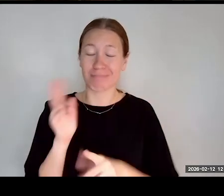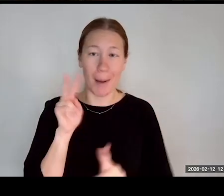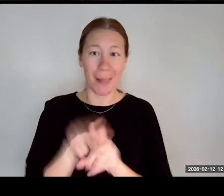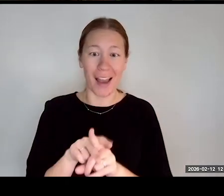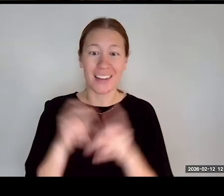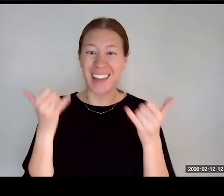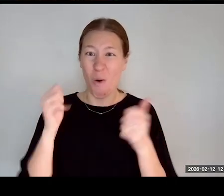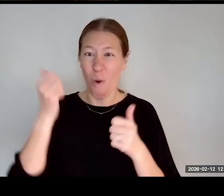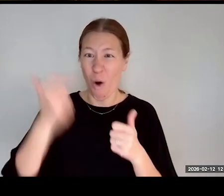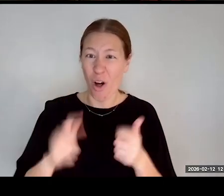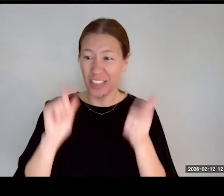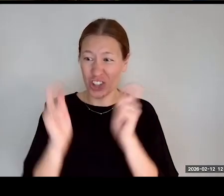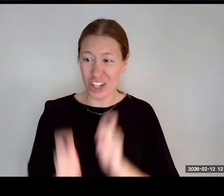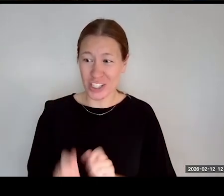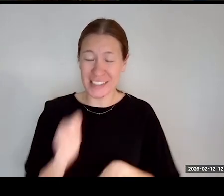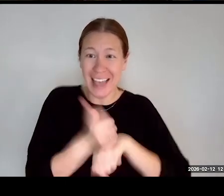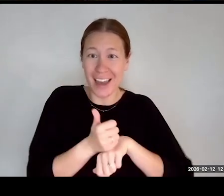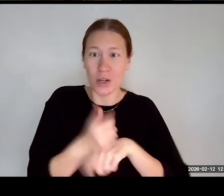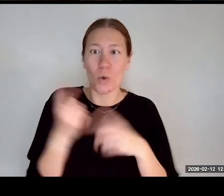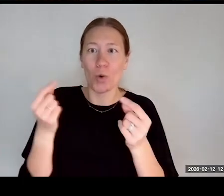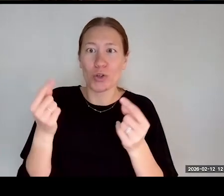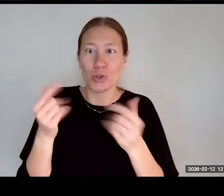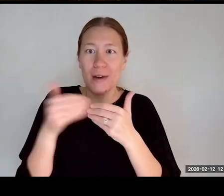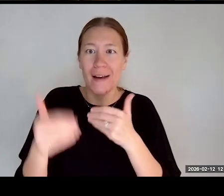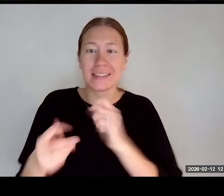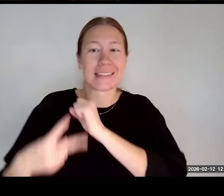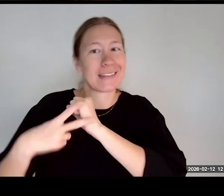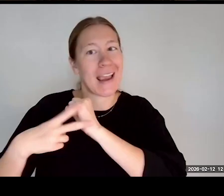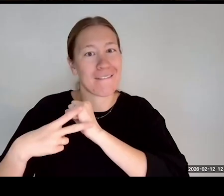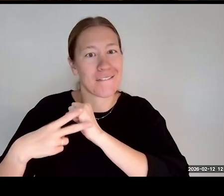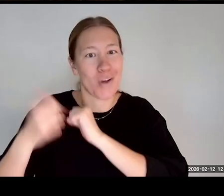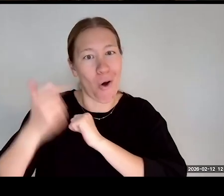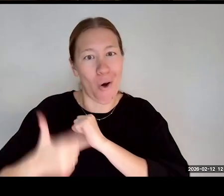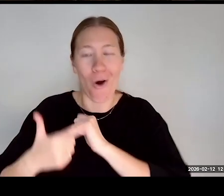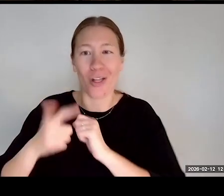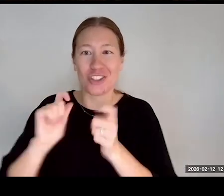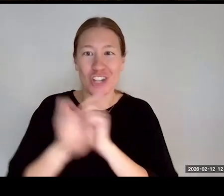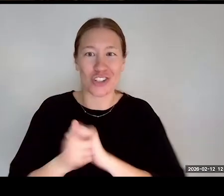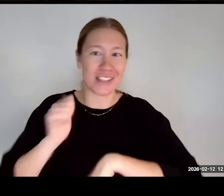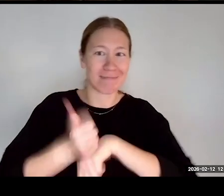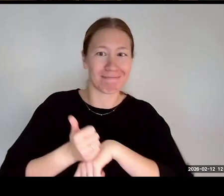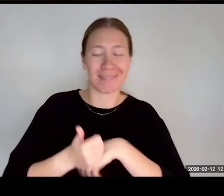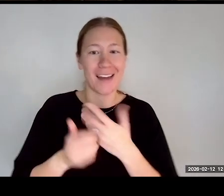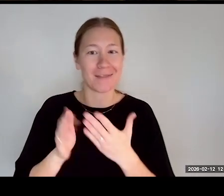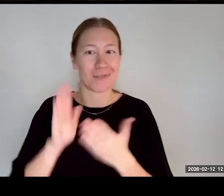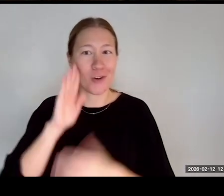I wanna save my documents so that the changes apply. And now you have an accessible document. So I know we only have two minutes left.